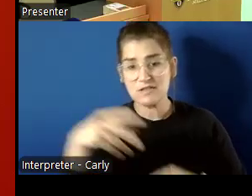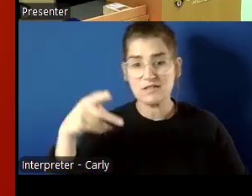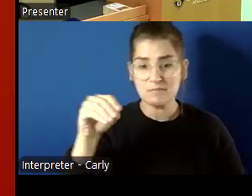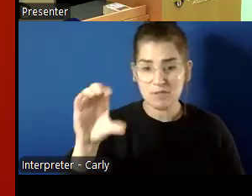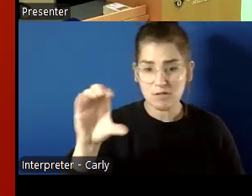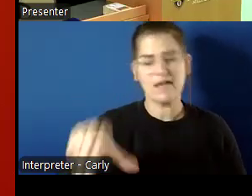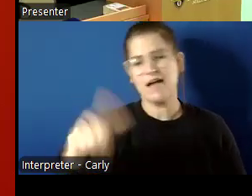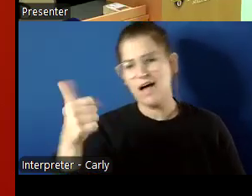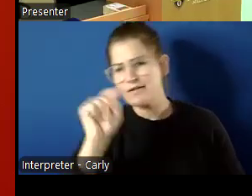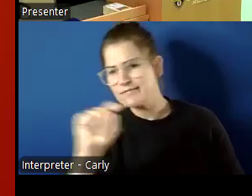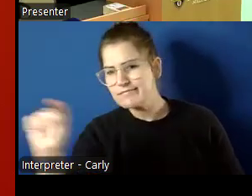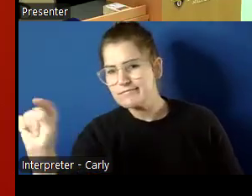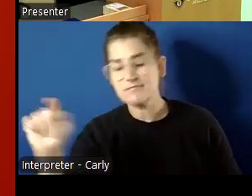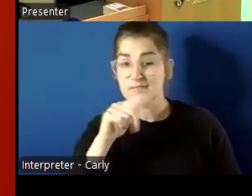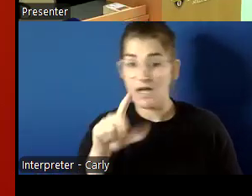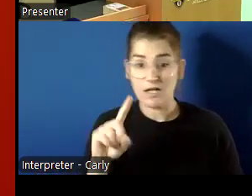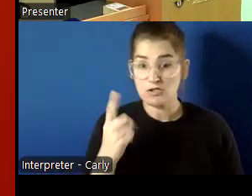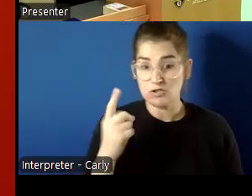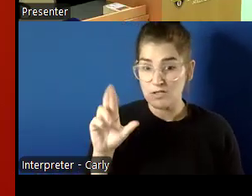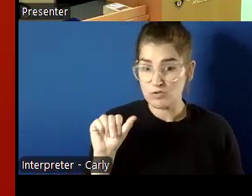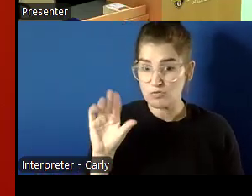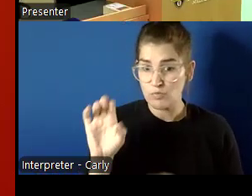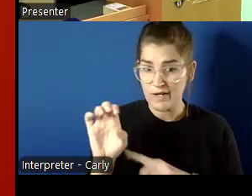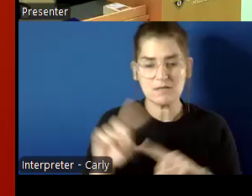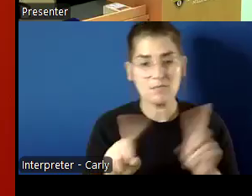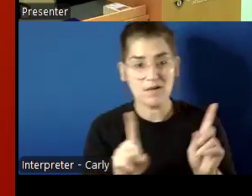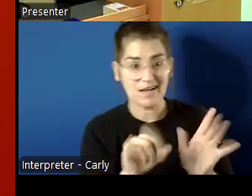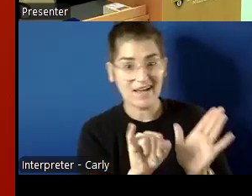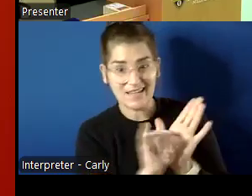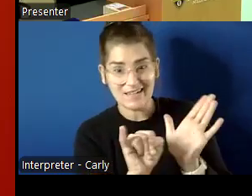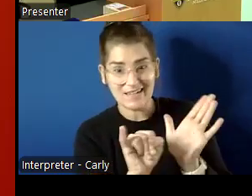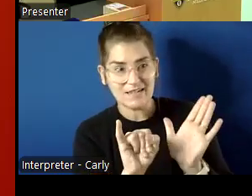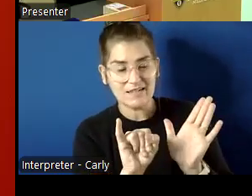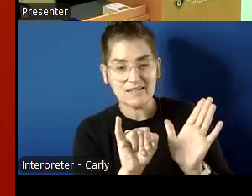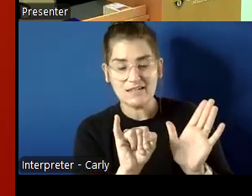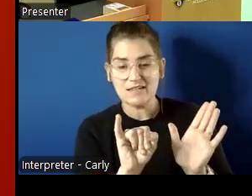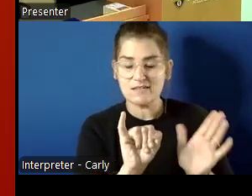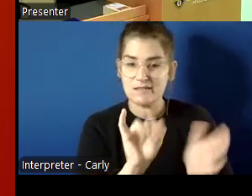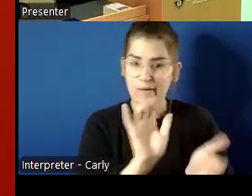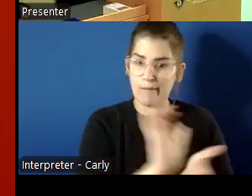other not just racially marginalized but identity marginalized individuals have to function in an